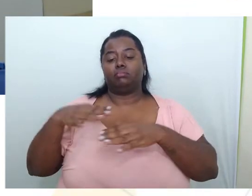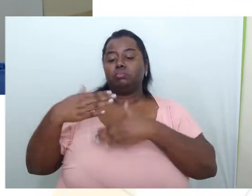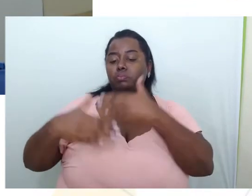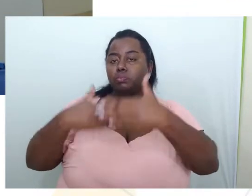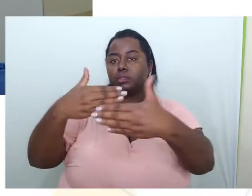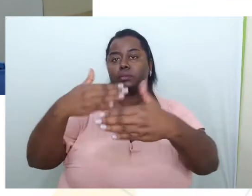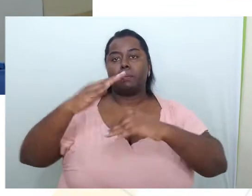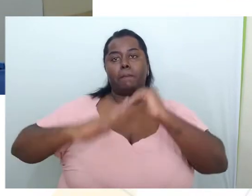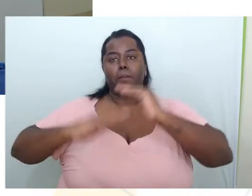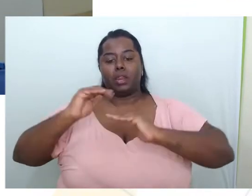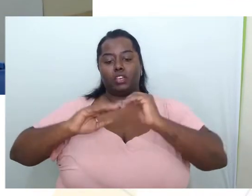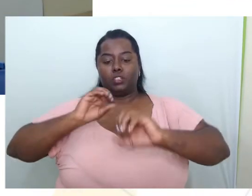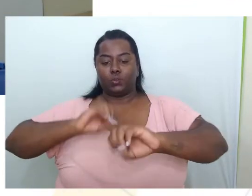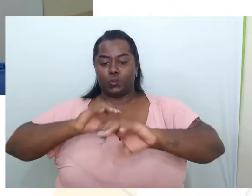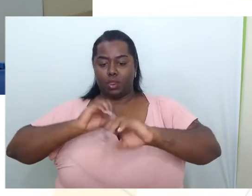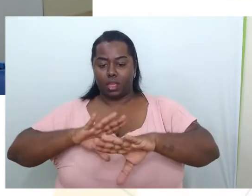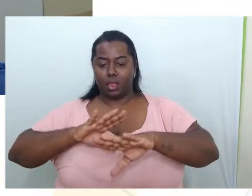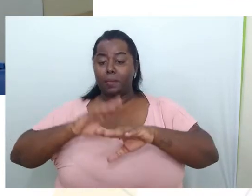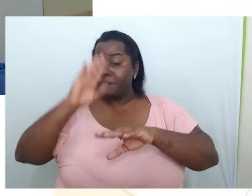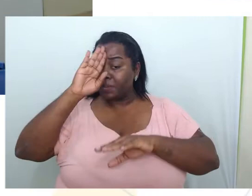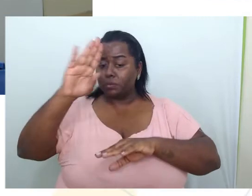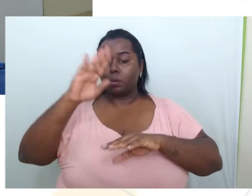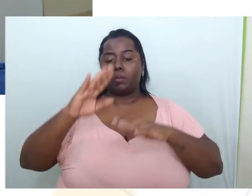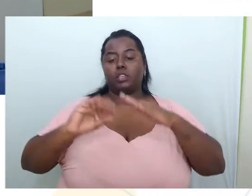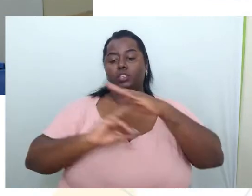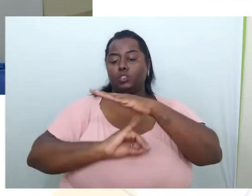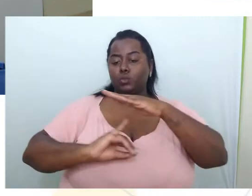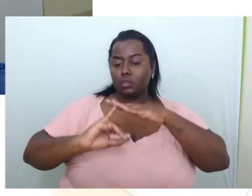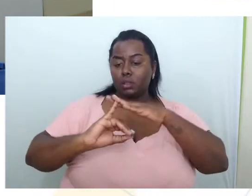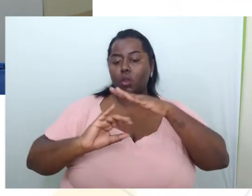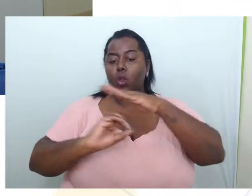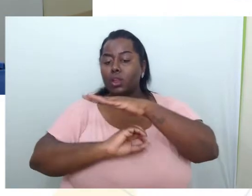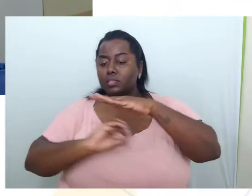on the part of the educational organization to meet the commitment that